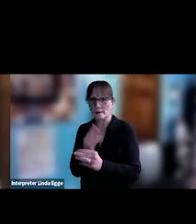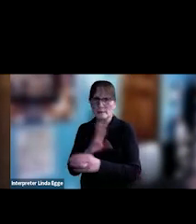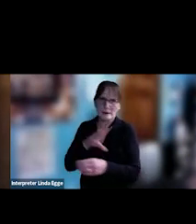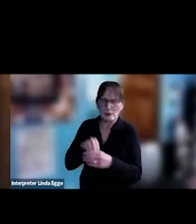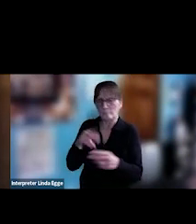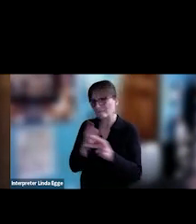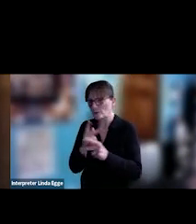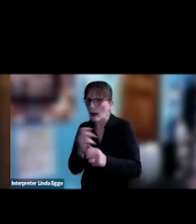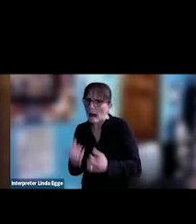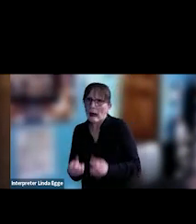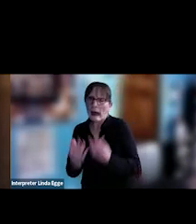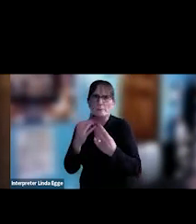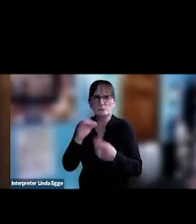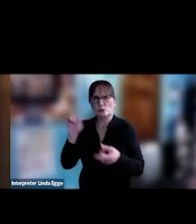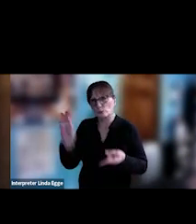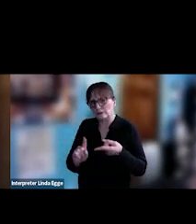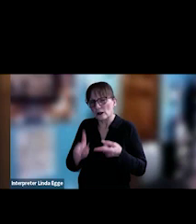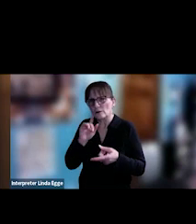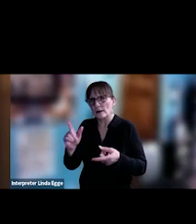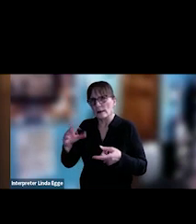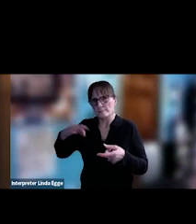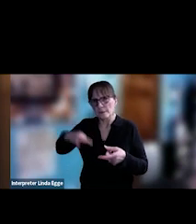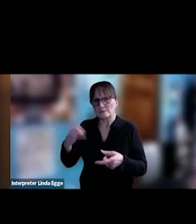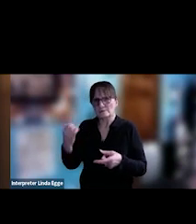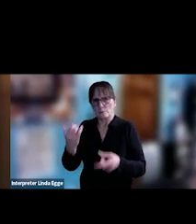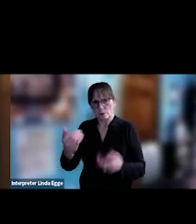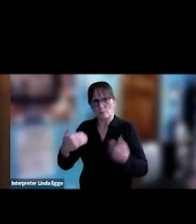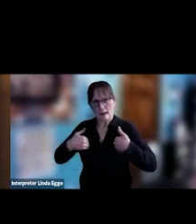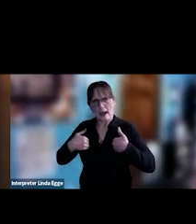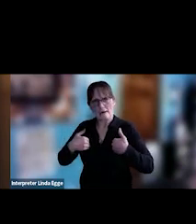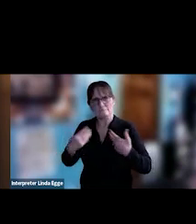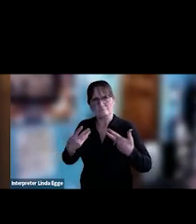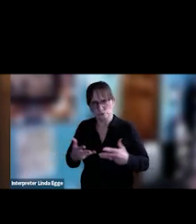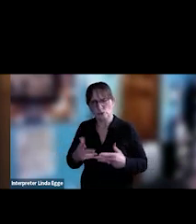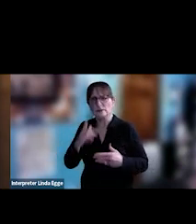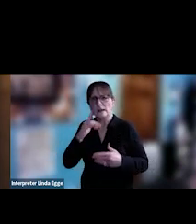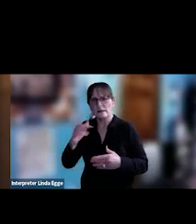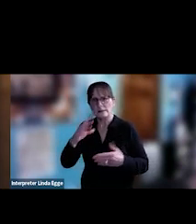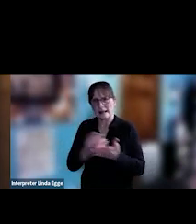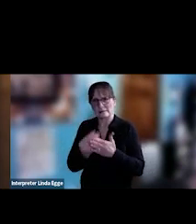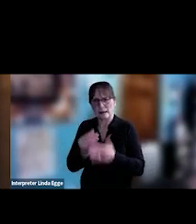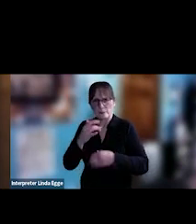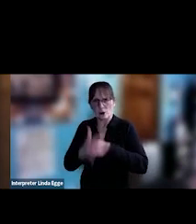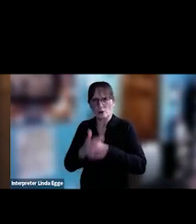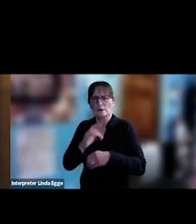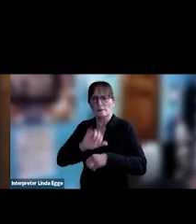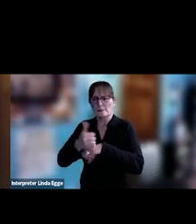how much a reduction in benefits somebody would have if they were to claim early based on what their retirement age is